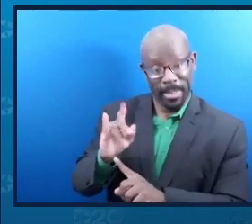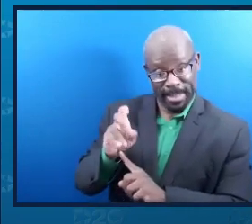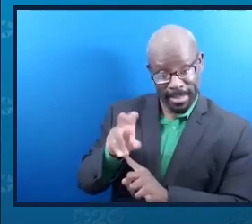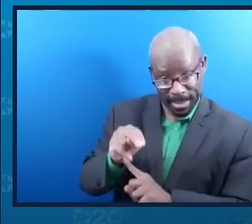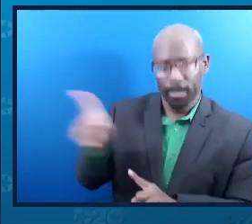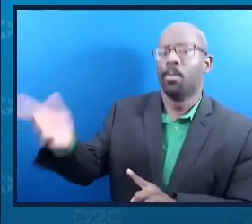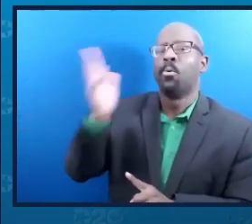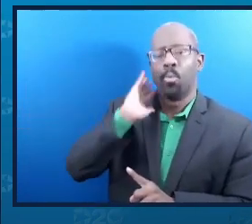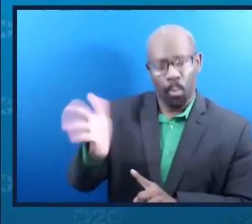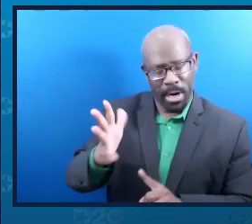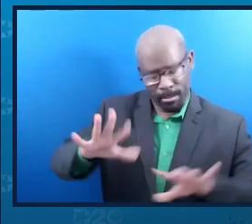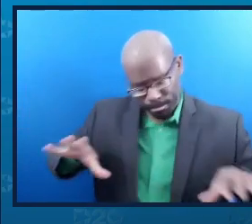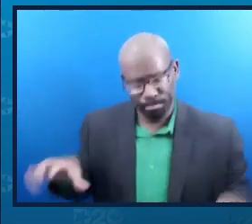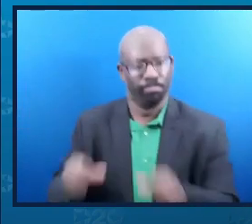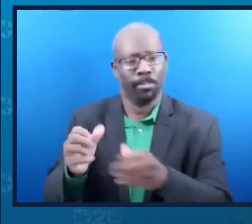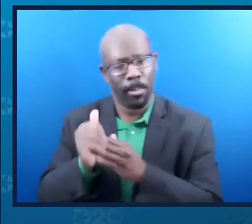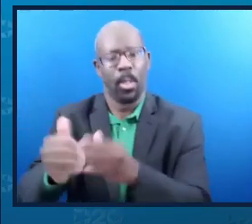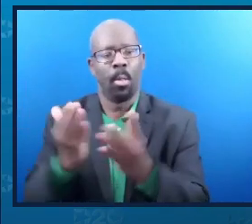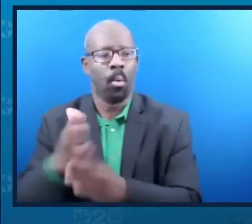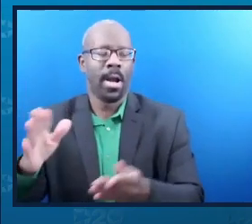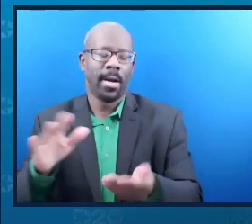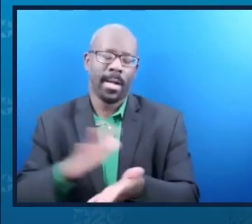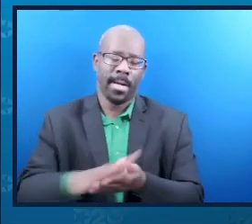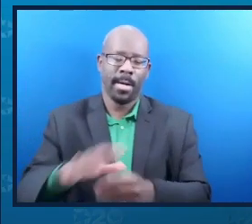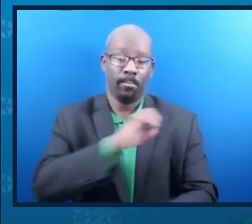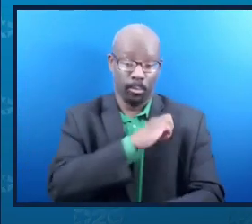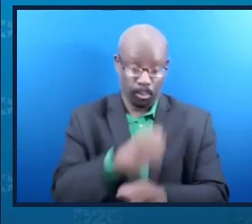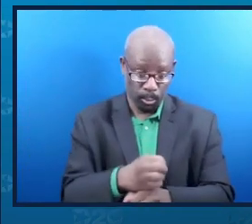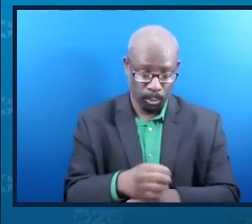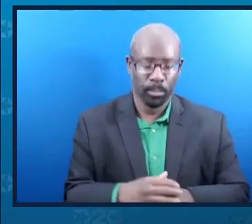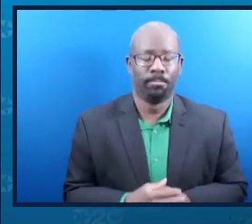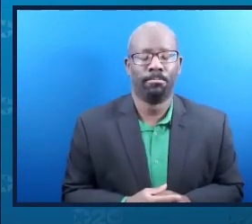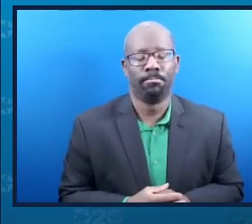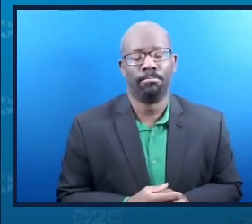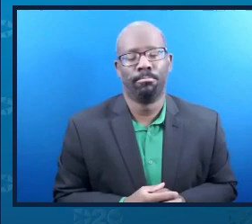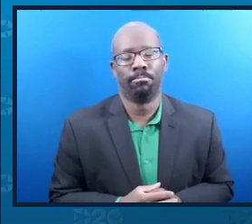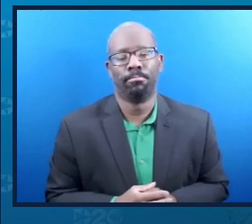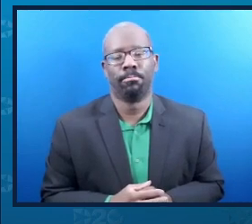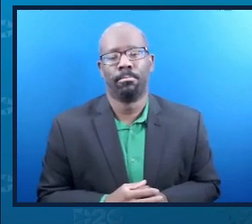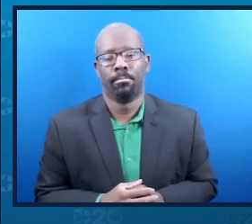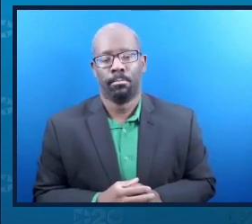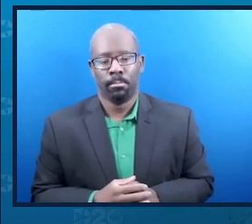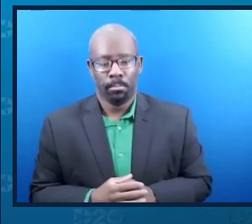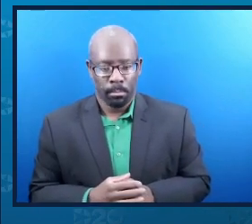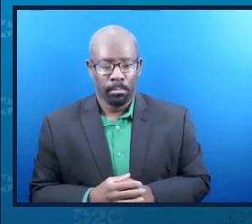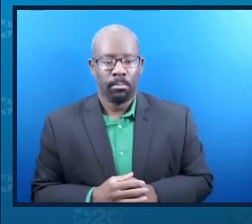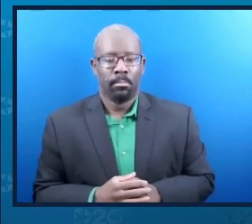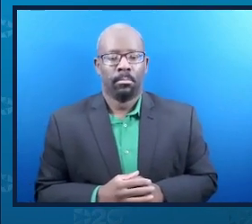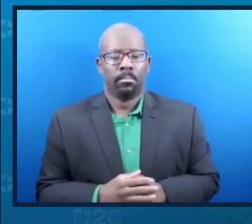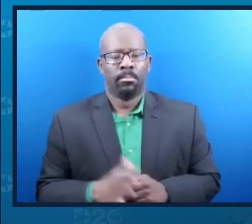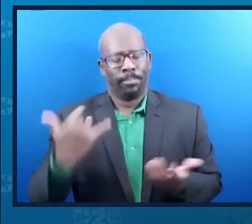WITH THE CLEAN ENERGY REVOLUTION INSTEAD OF BEING LEFT BEHIND, WE CAN LEAD THE WORLD AGAIN.